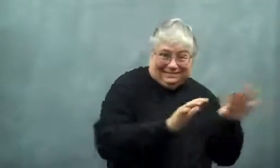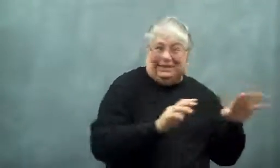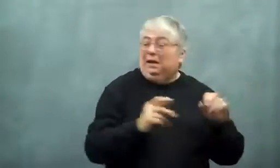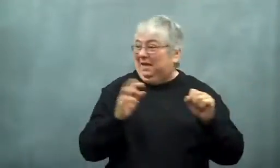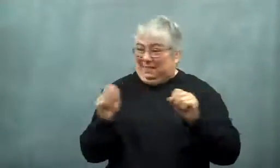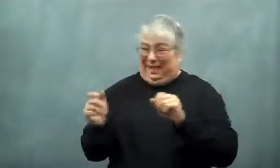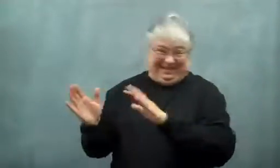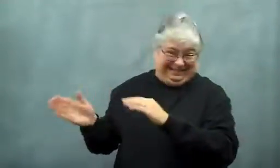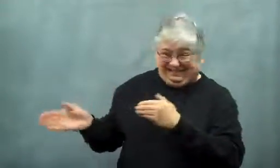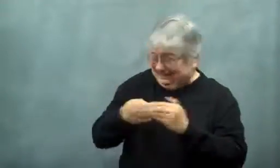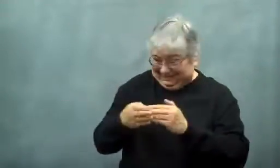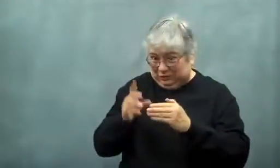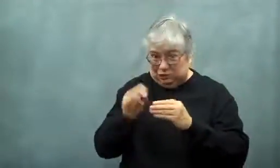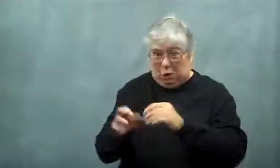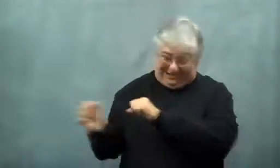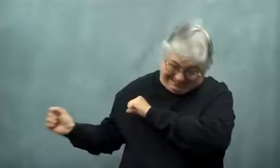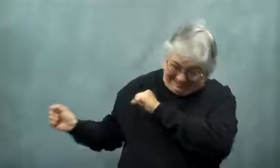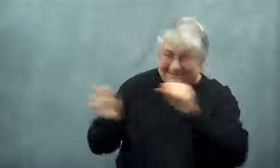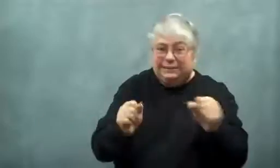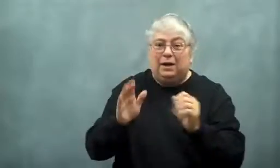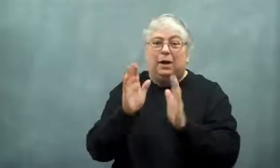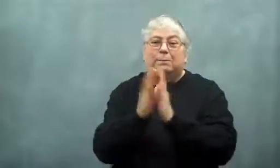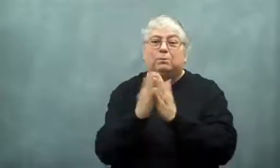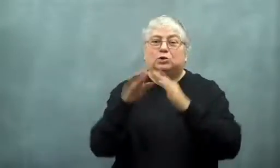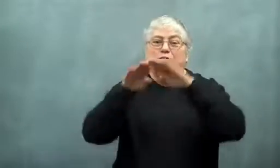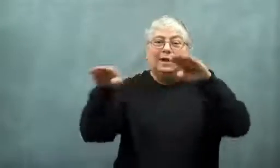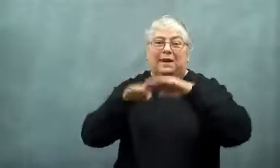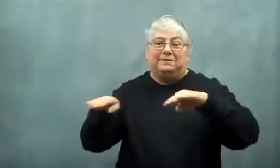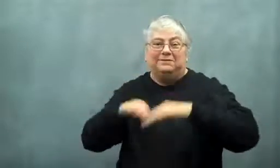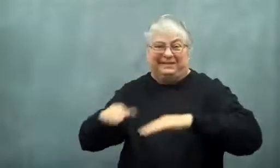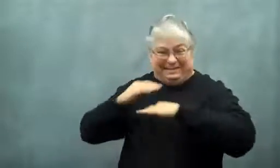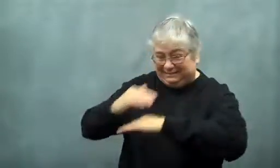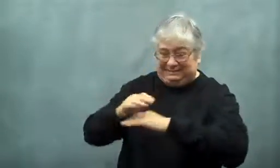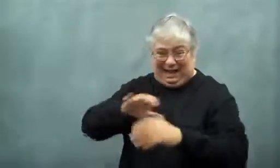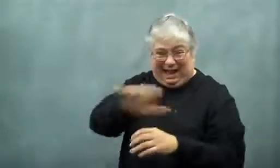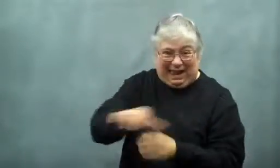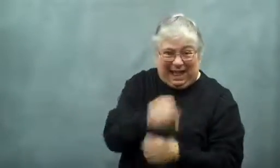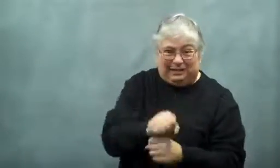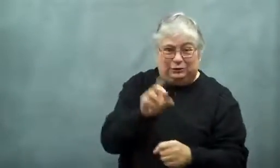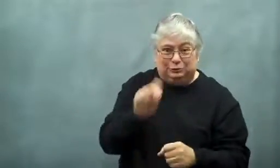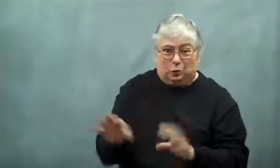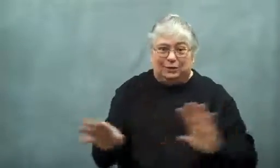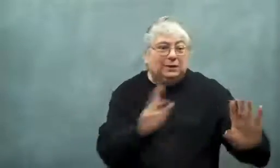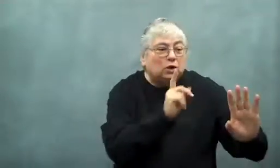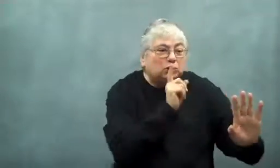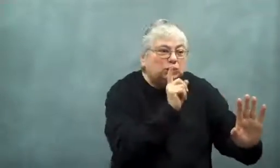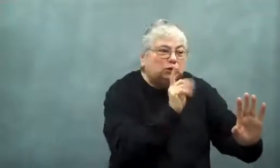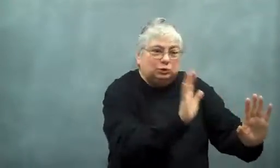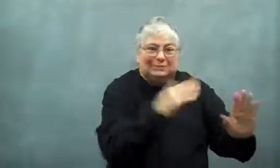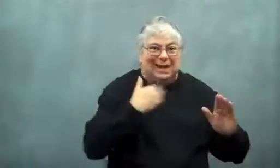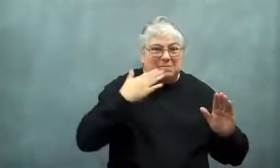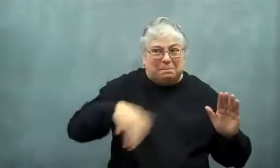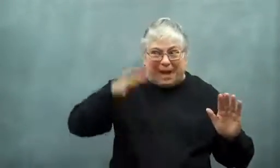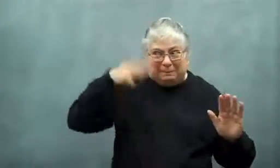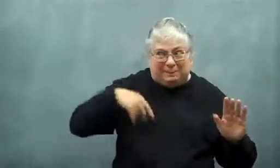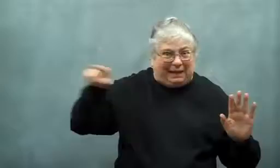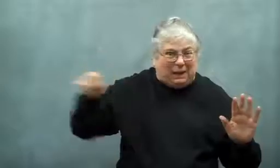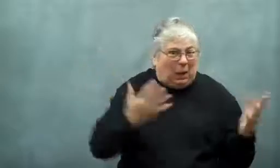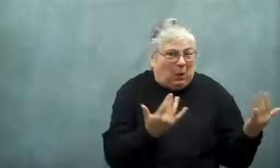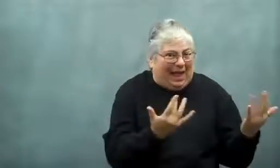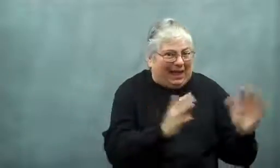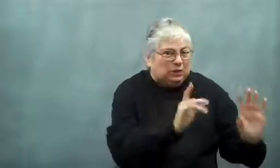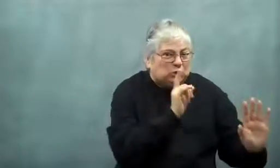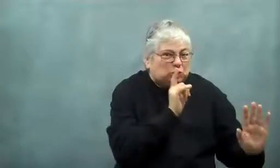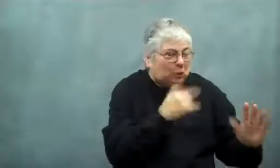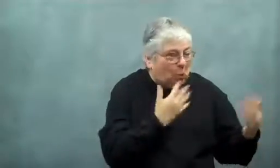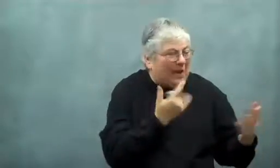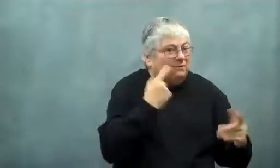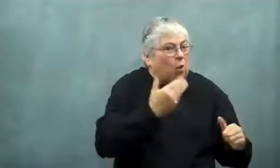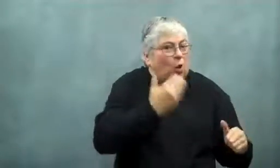She shut the door, and barricaded it with a bookshelf, and locked it.